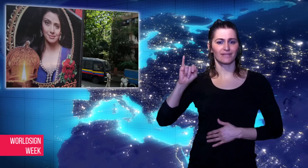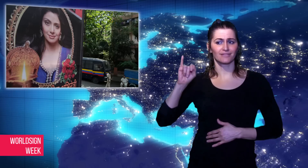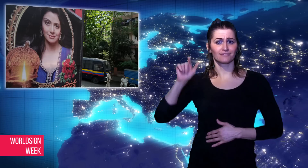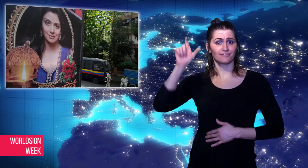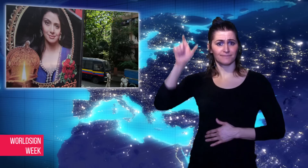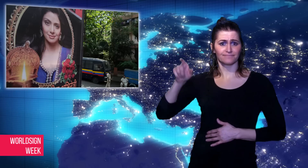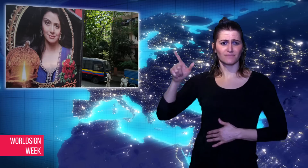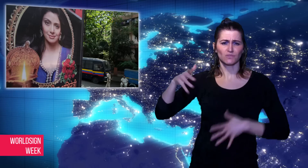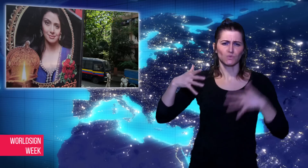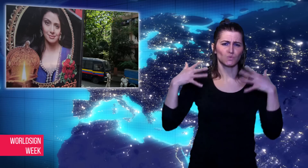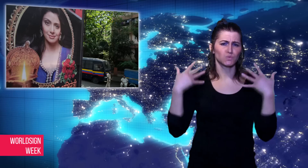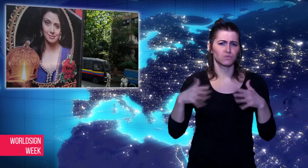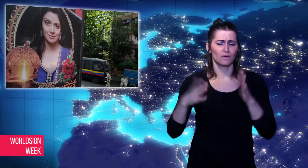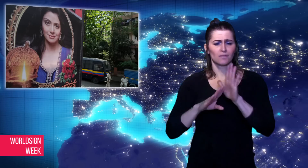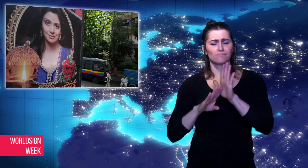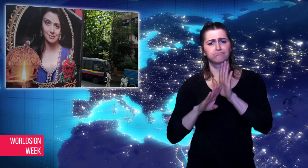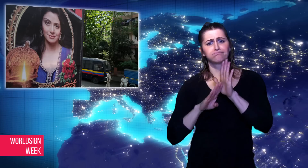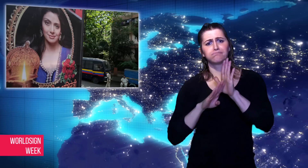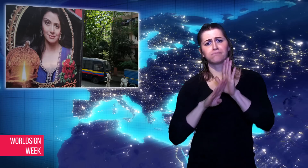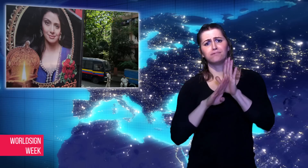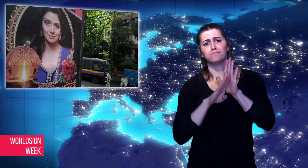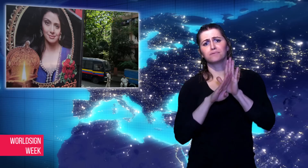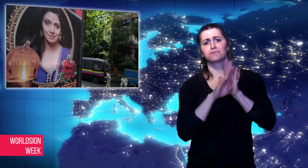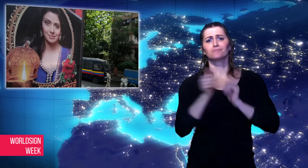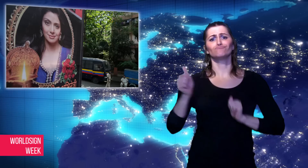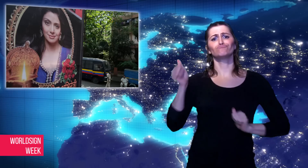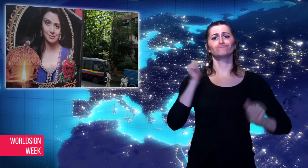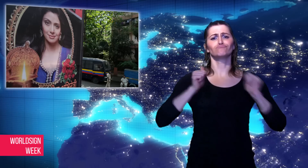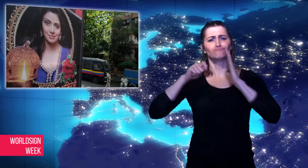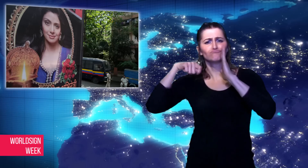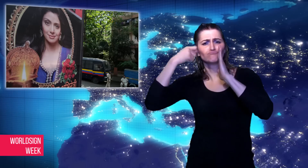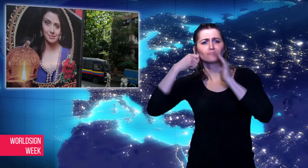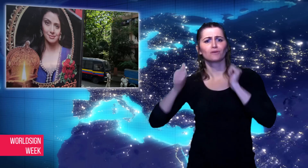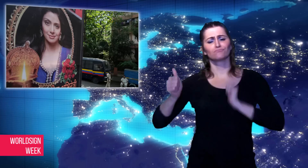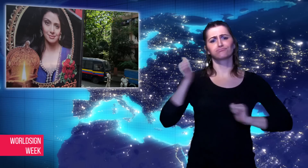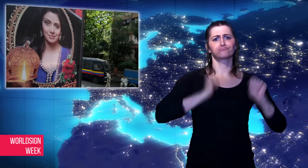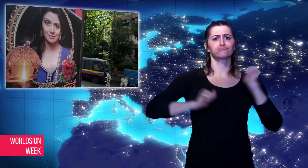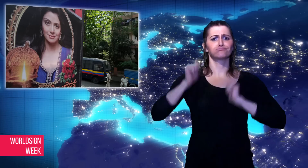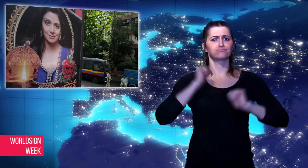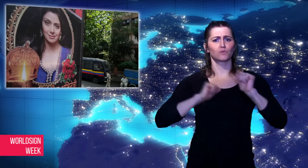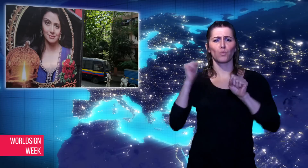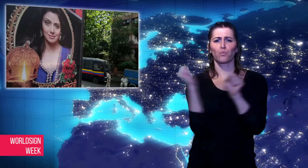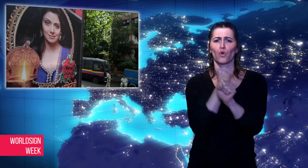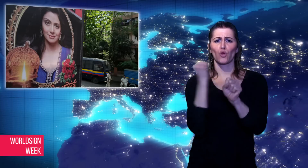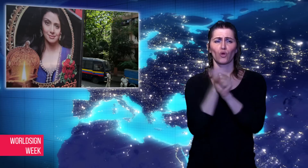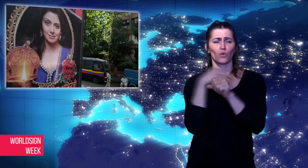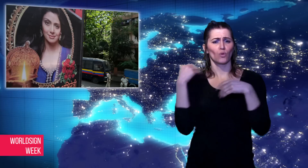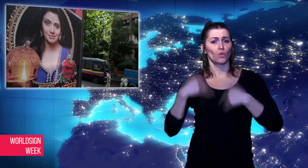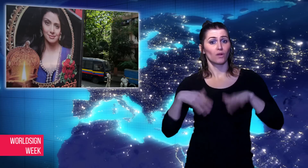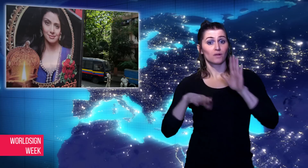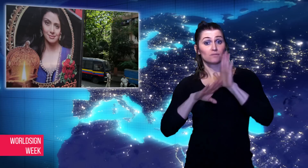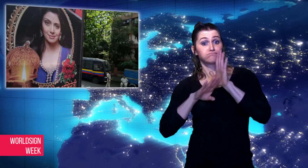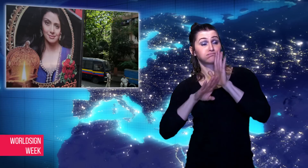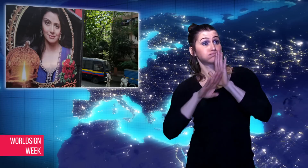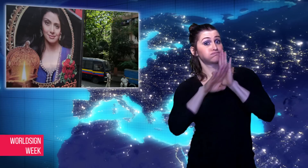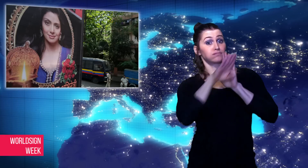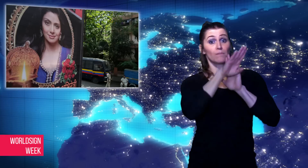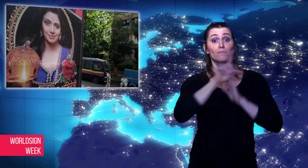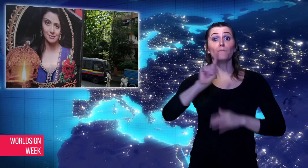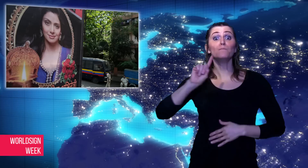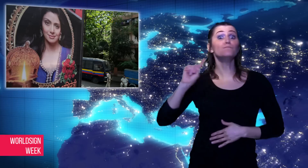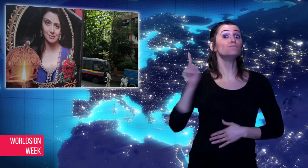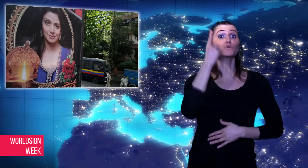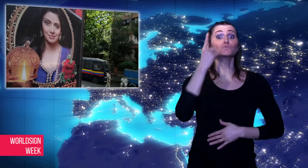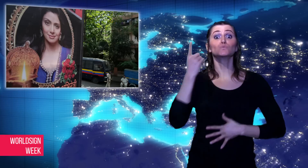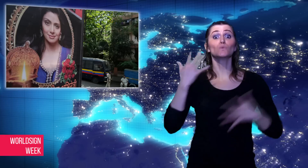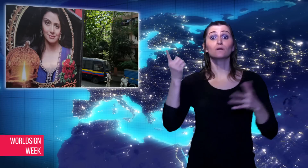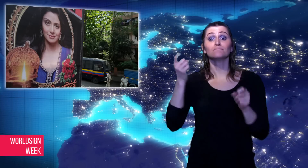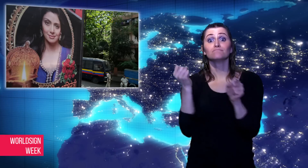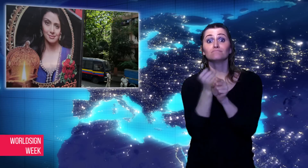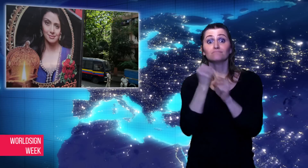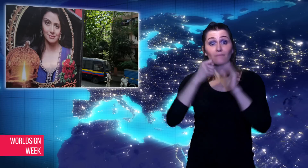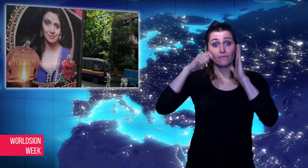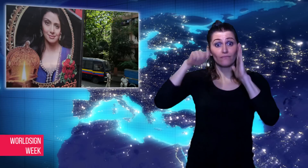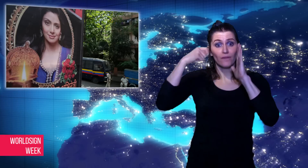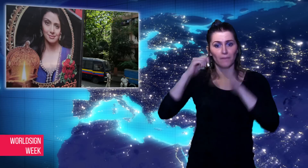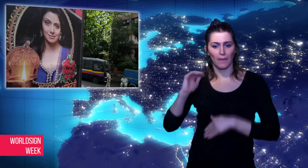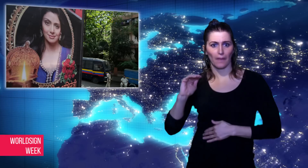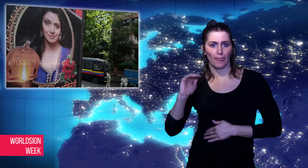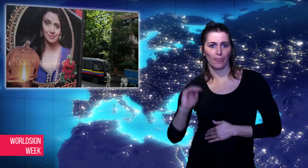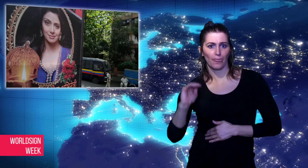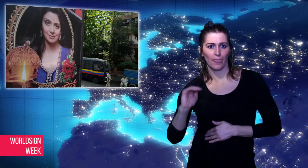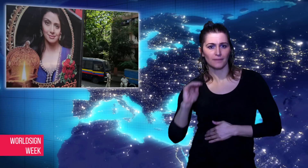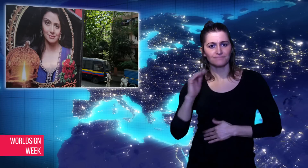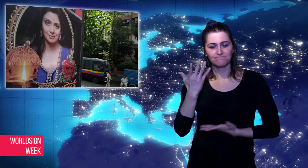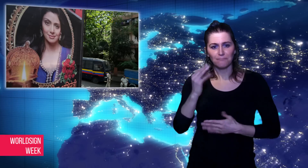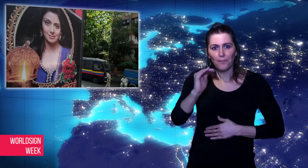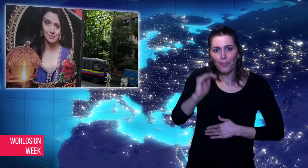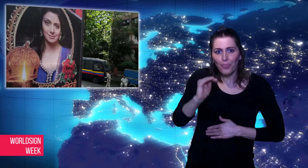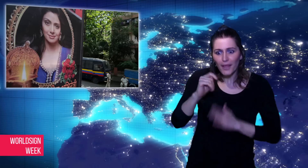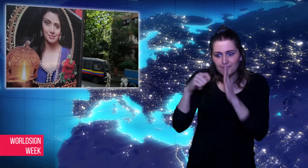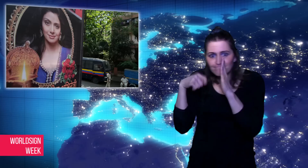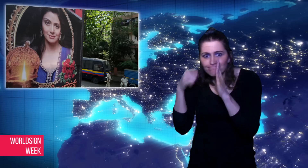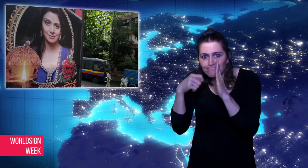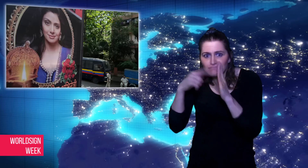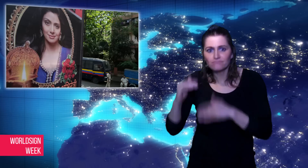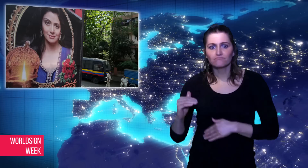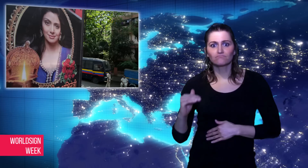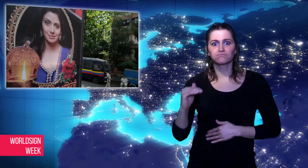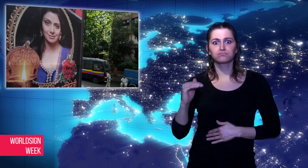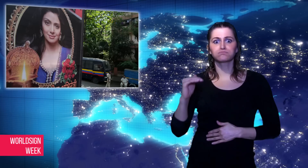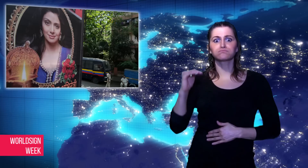first name, Sridevi had a successful